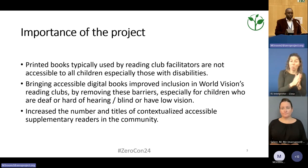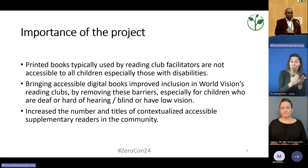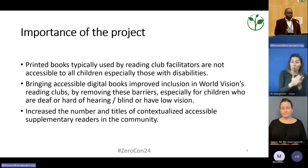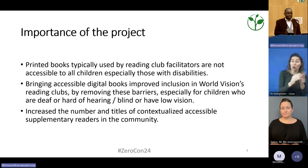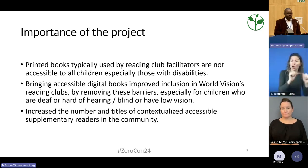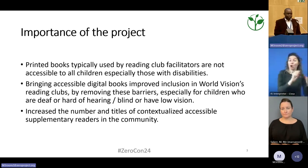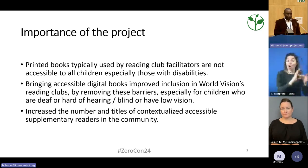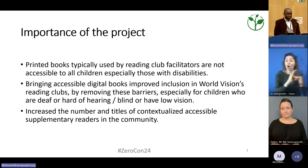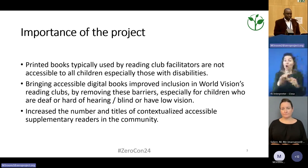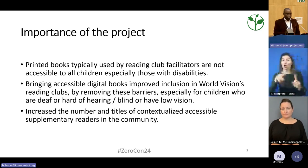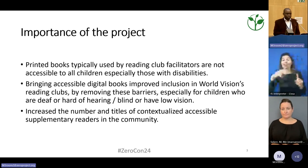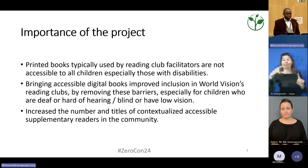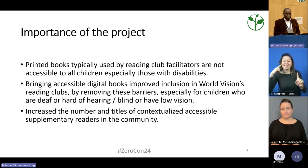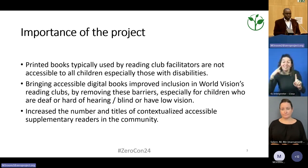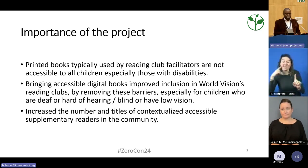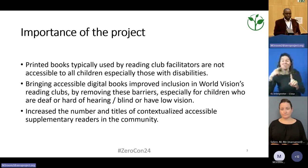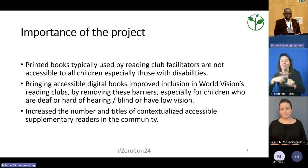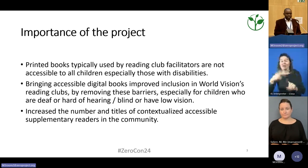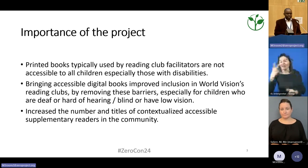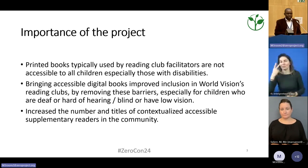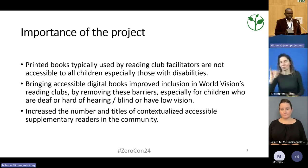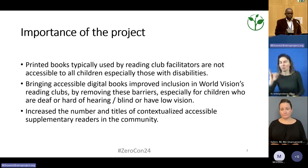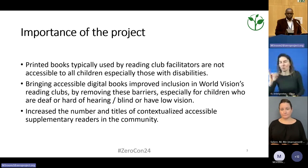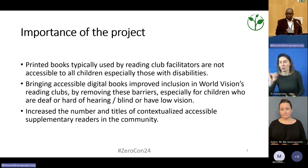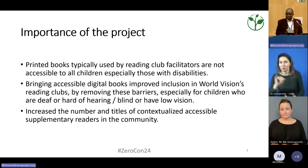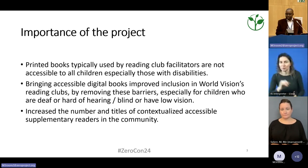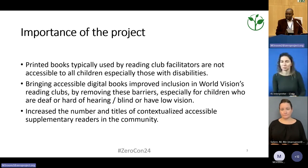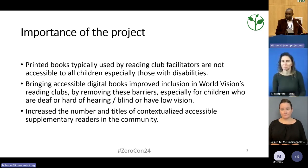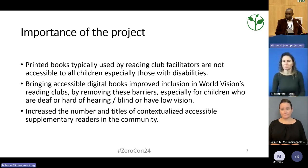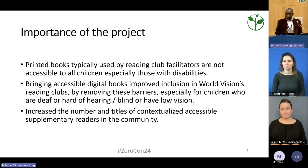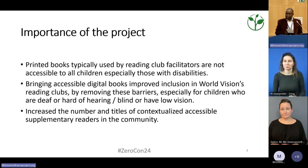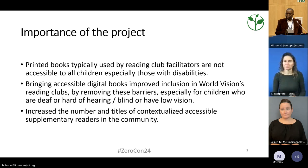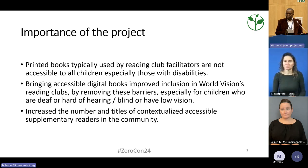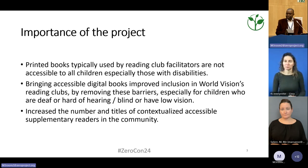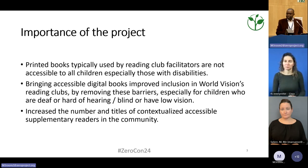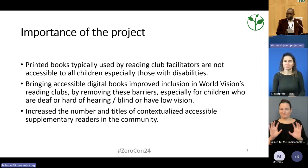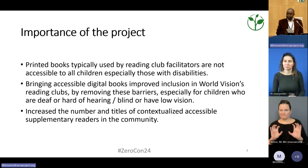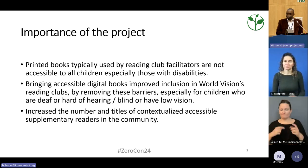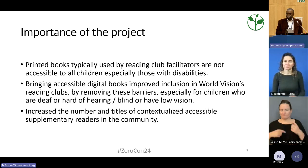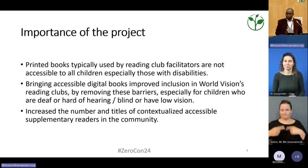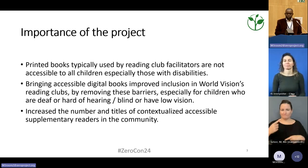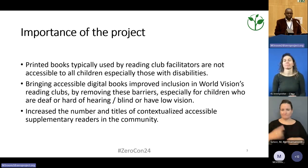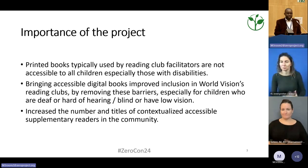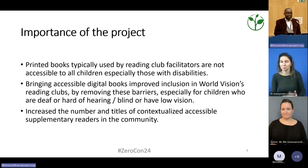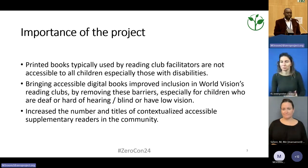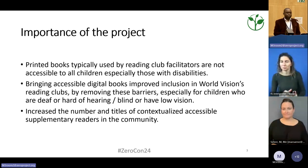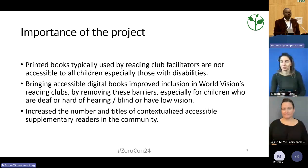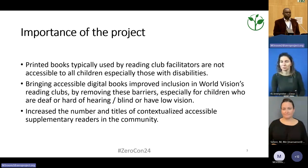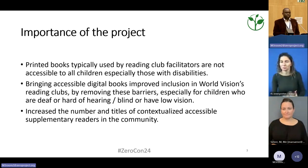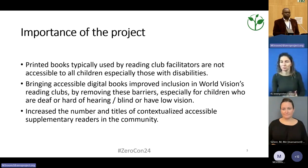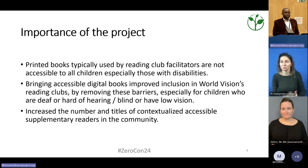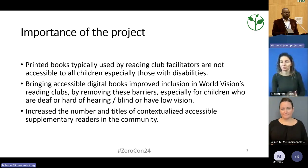who are visually impaired. That is another issue. We wanted to increase the number of contextualised